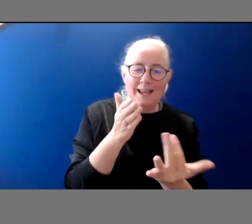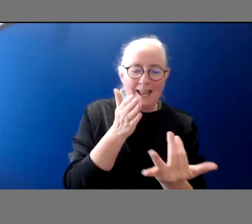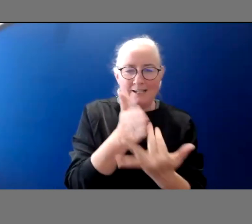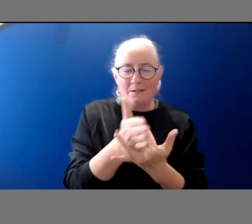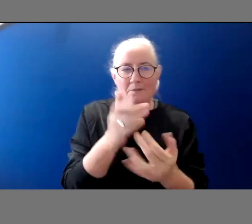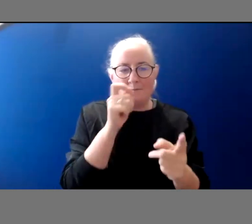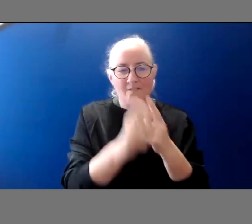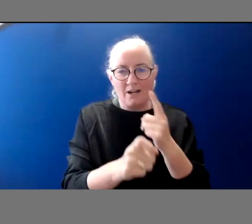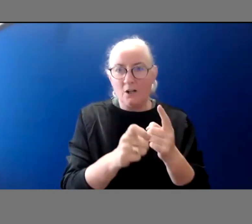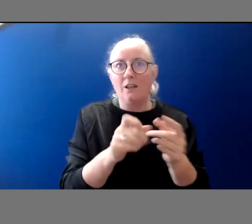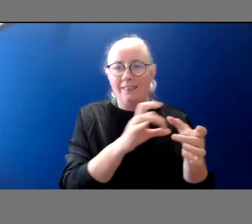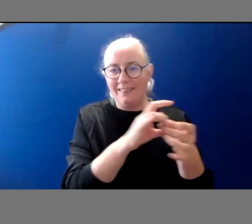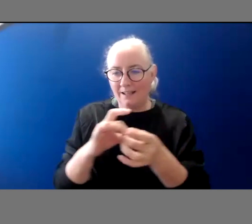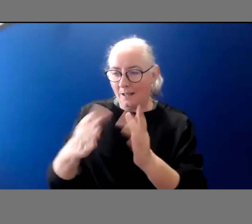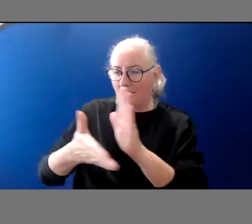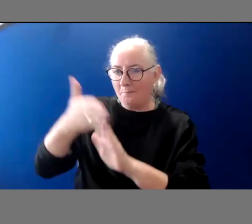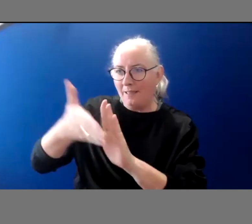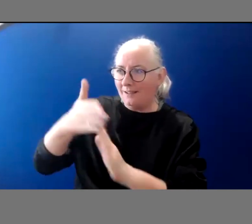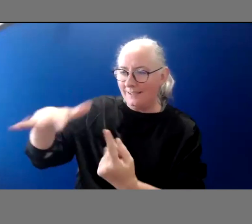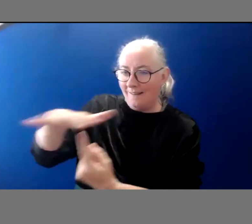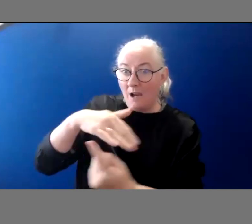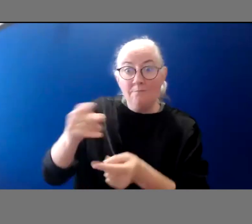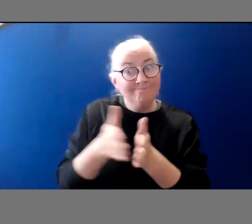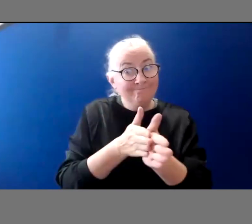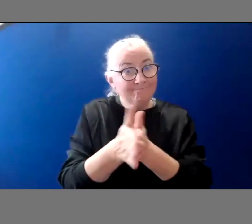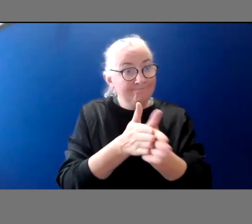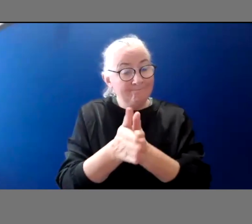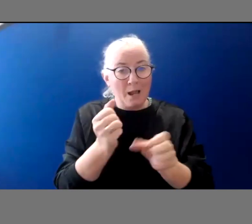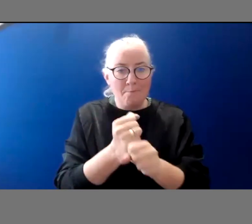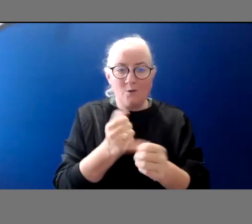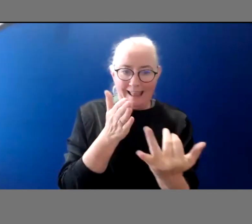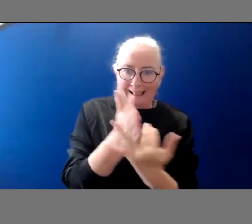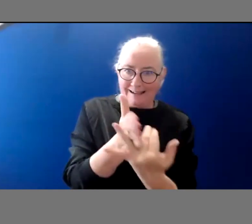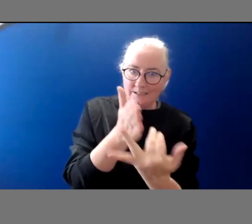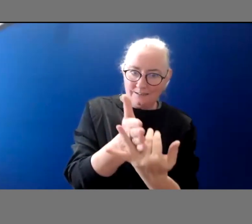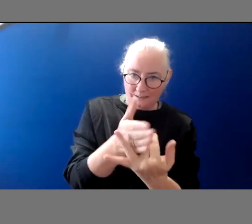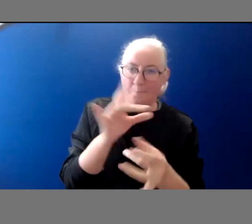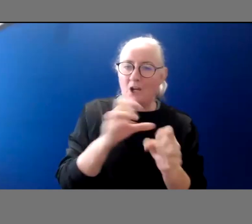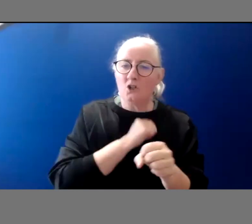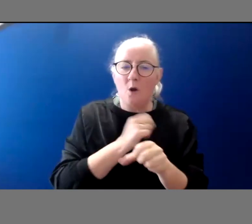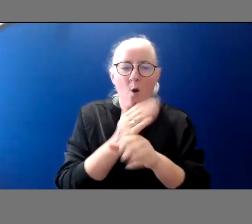in the built environment he's passionate about accessibility and making all aspects of society